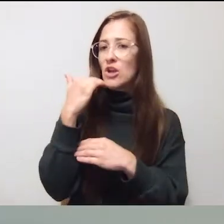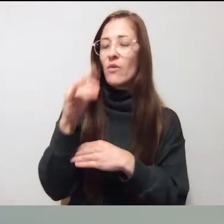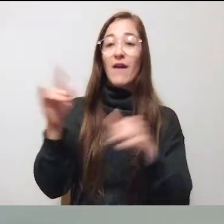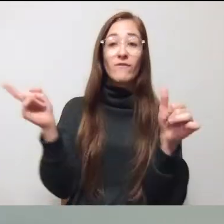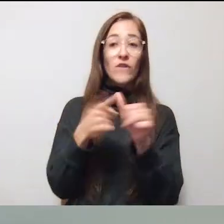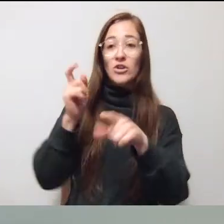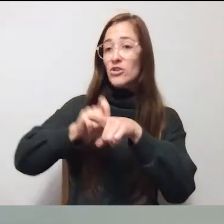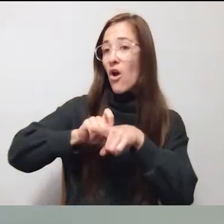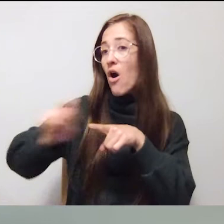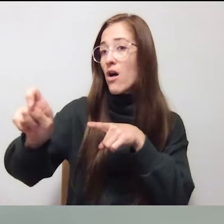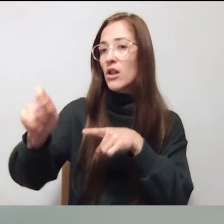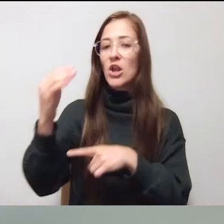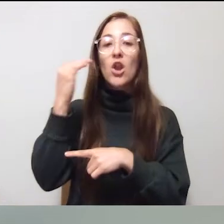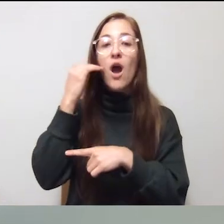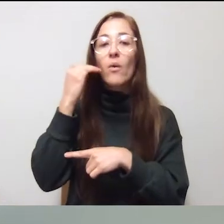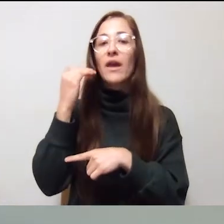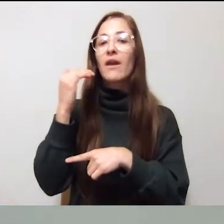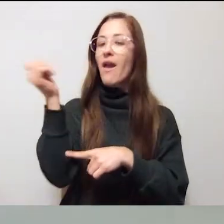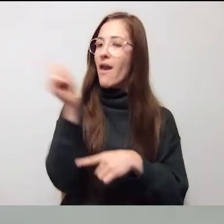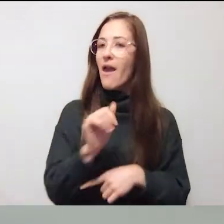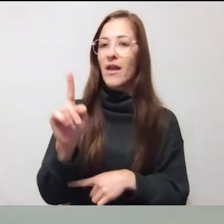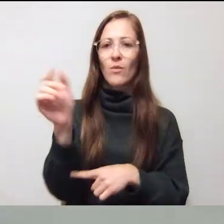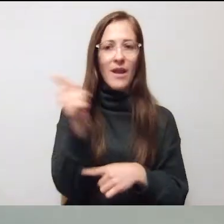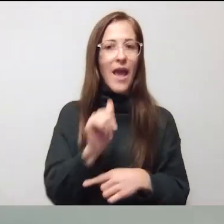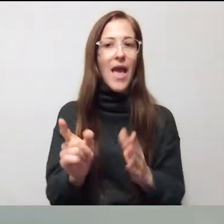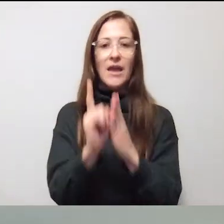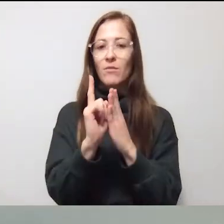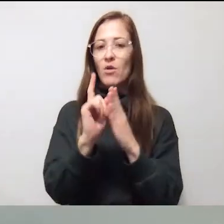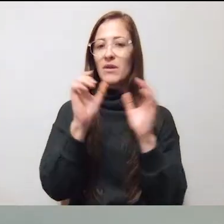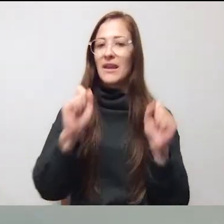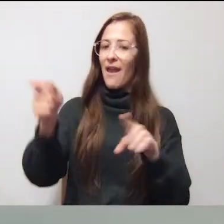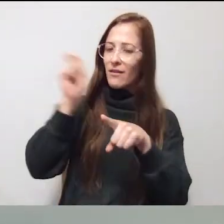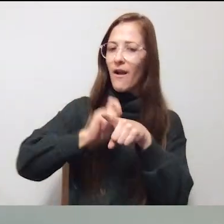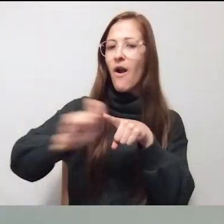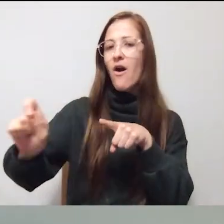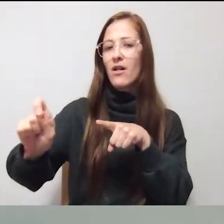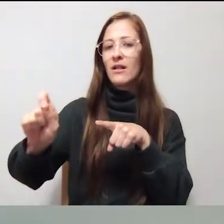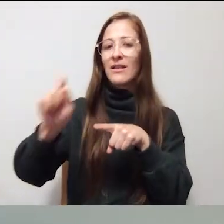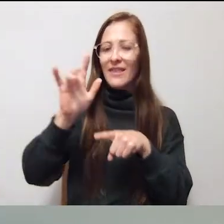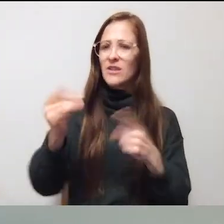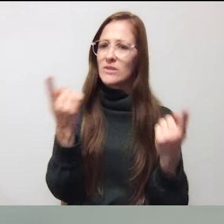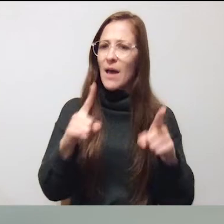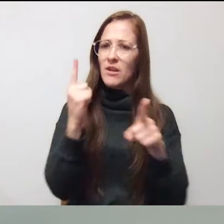So knowing that anyone at any point could give a call and say, this is what's happening right now.